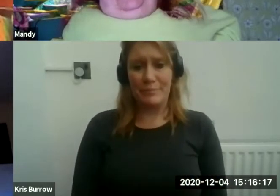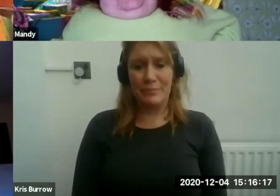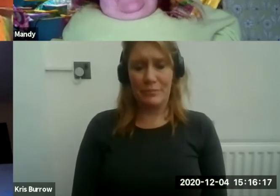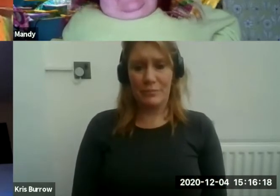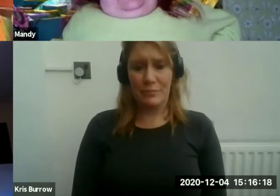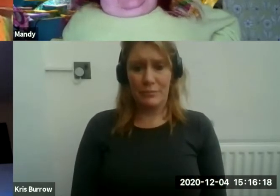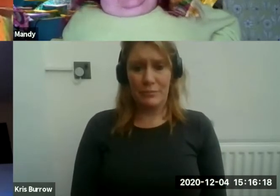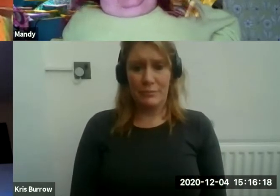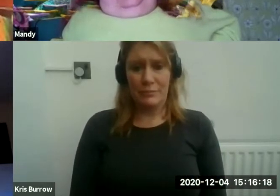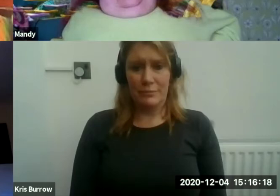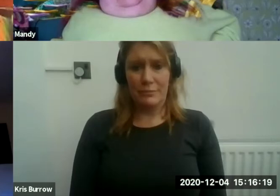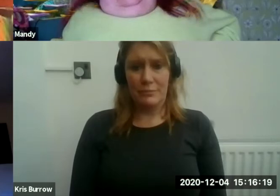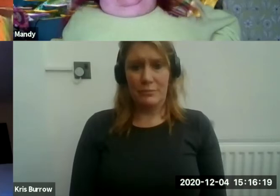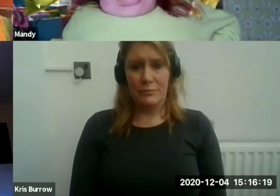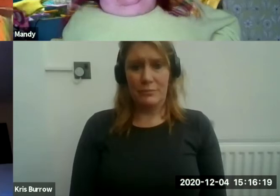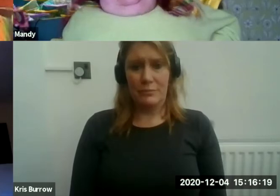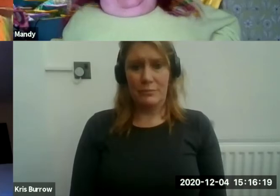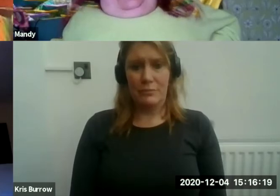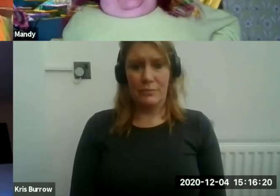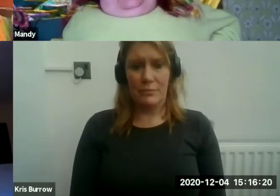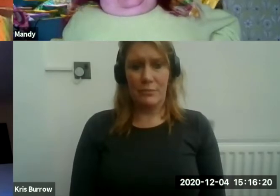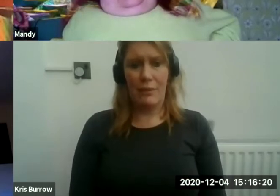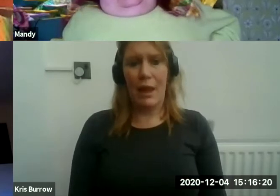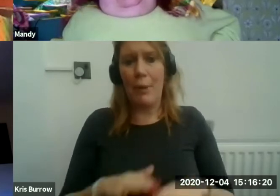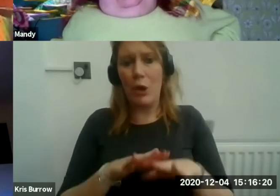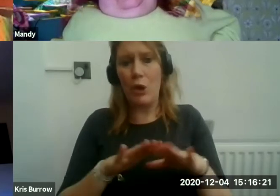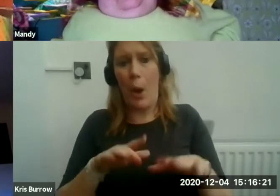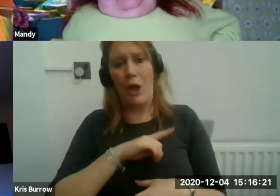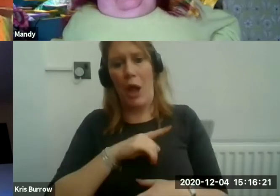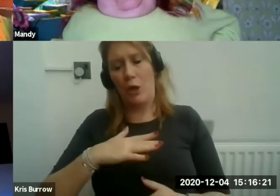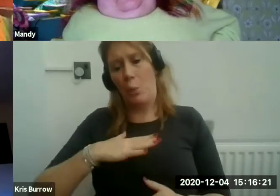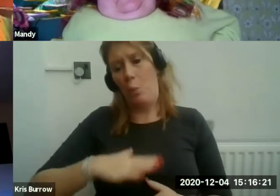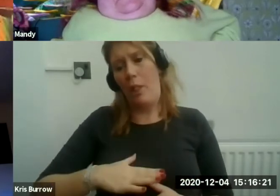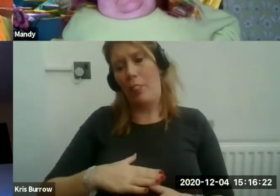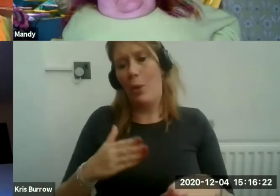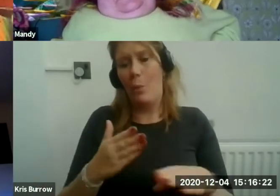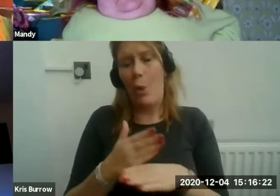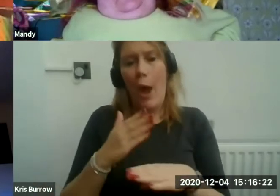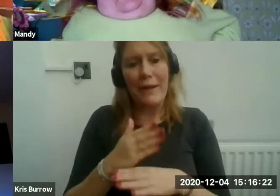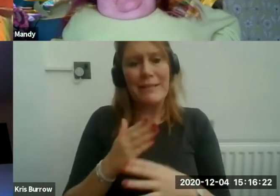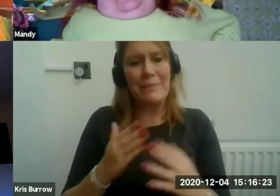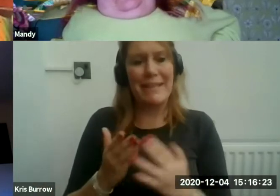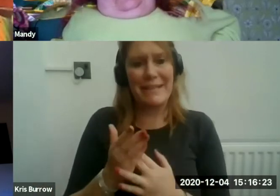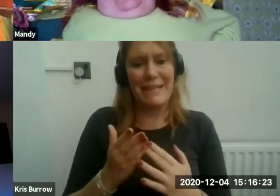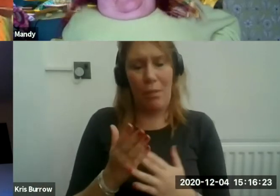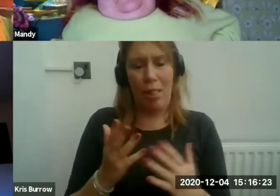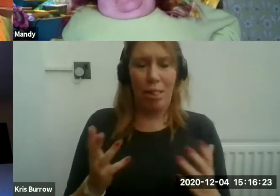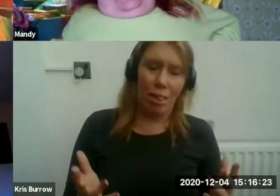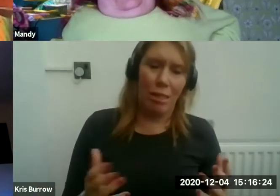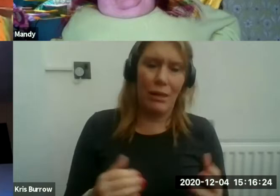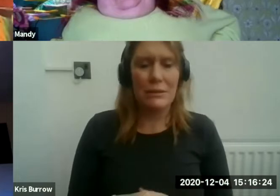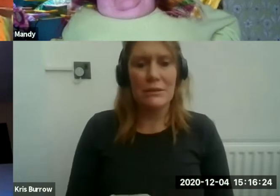But not because I don't want the work to be accessible. So, yeah, I knew that